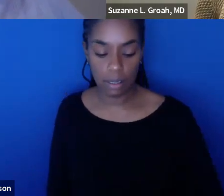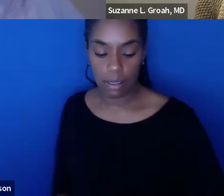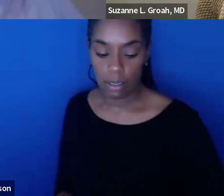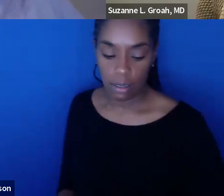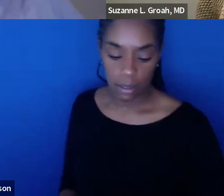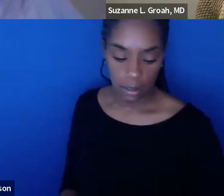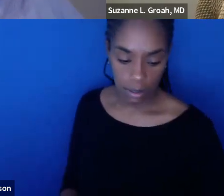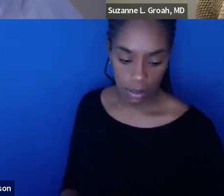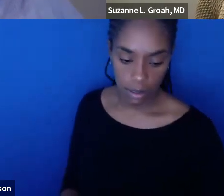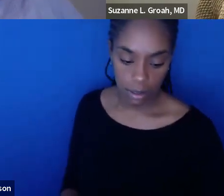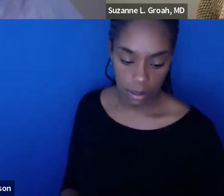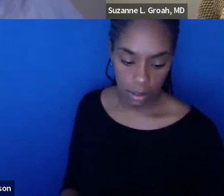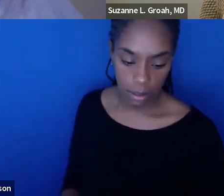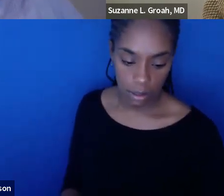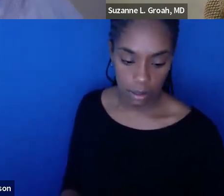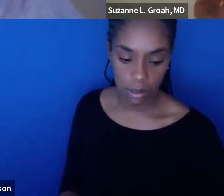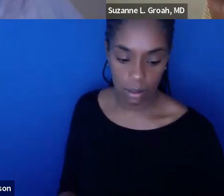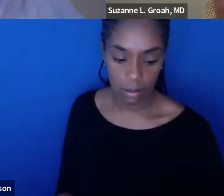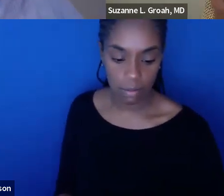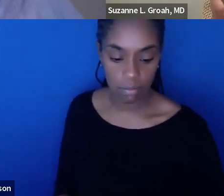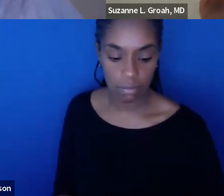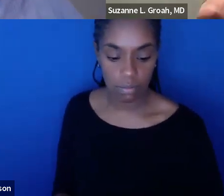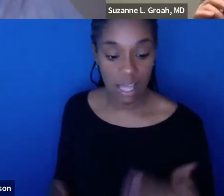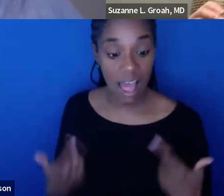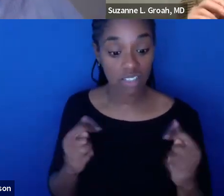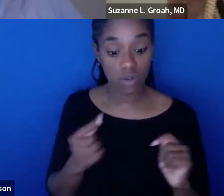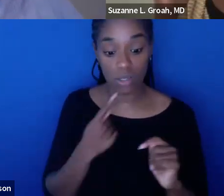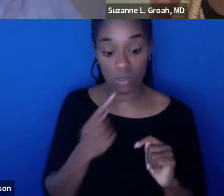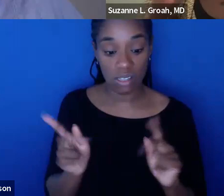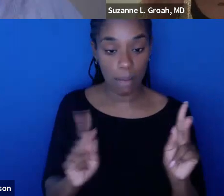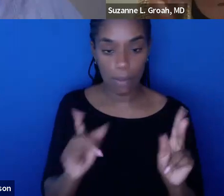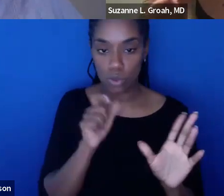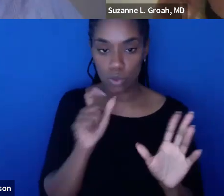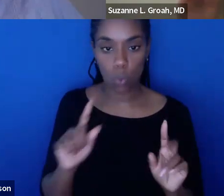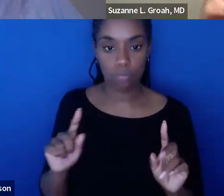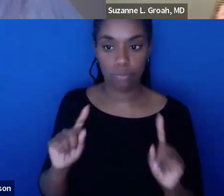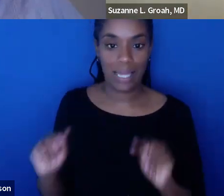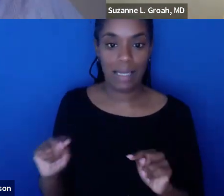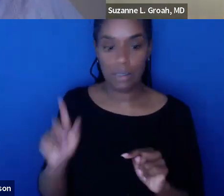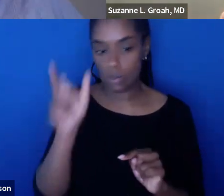I really try to tell people don't just react to the bug. So let me tell you one other thing about the bug.